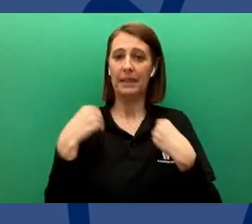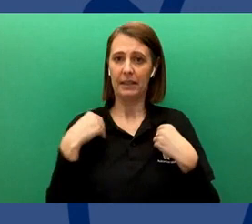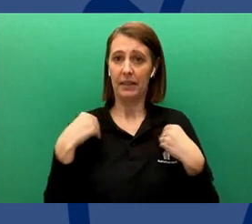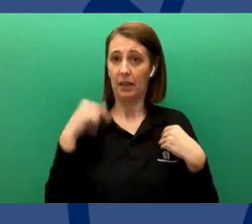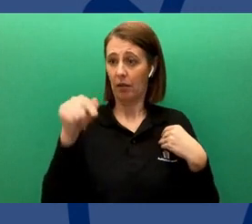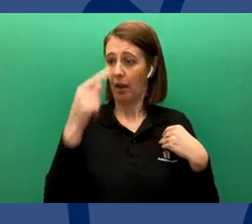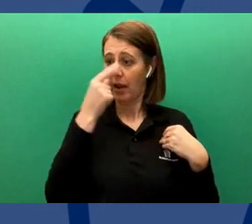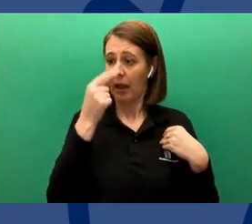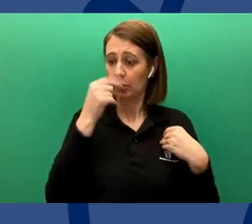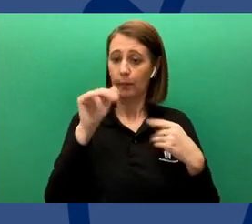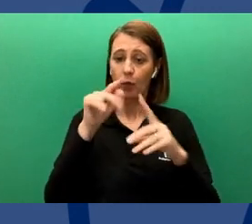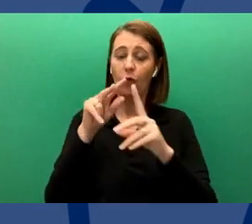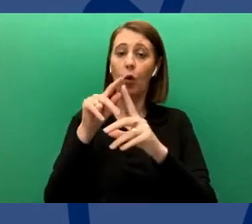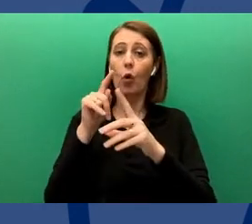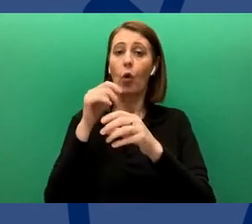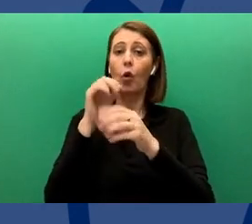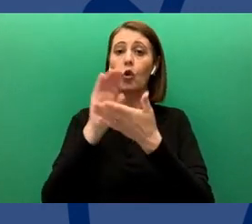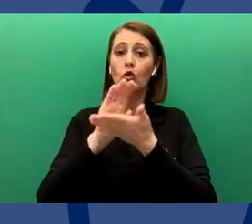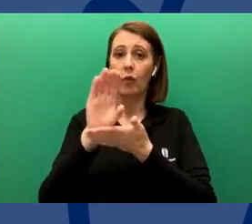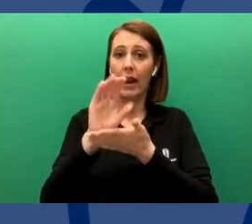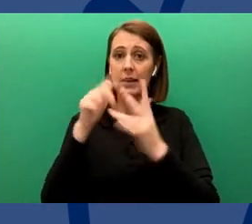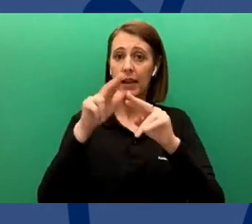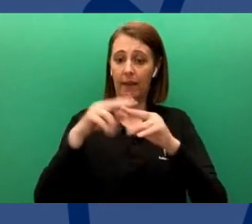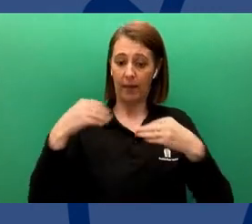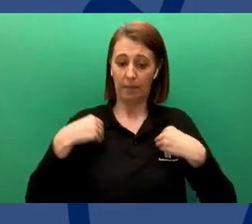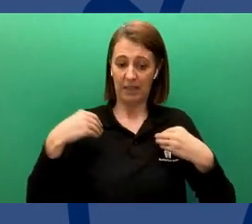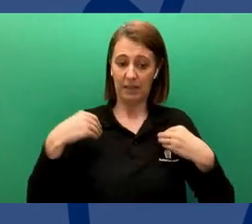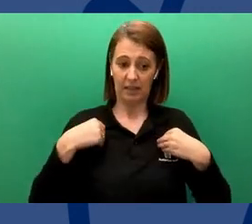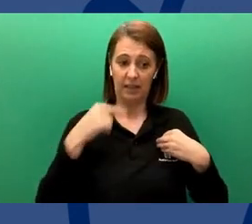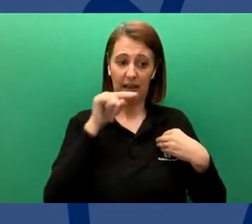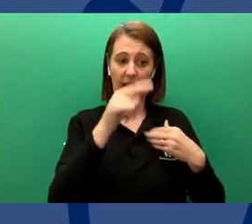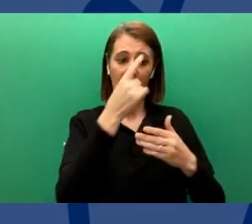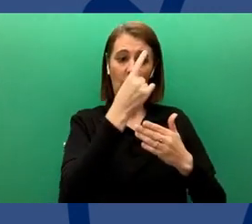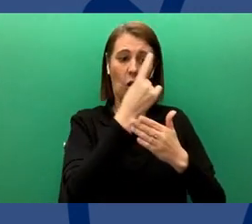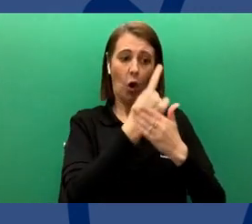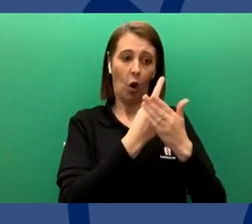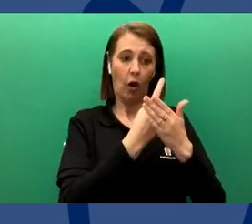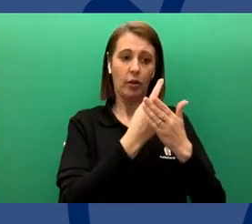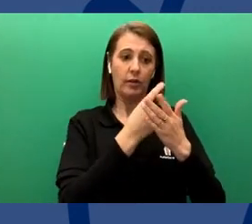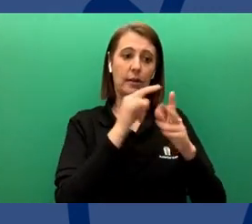if the business is the primary income source for only one partner.